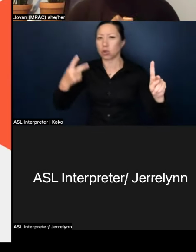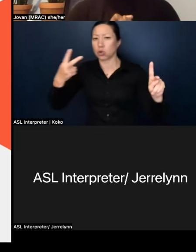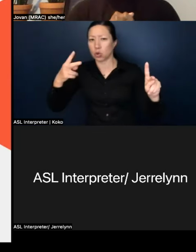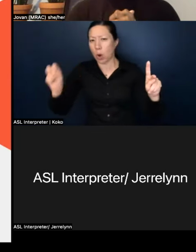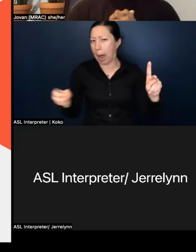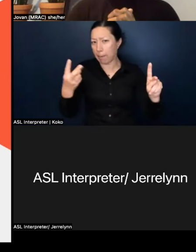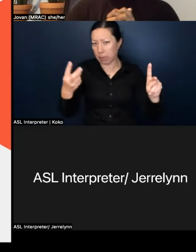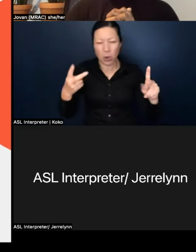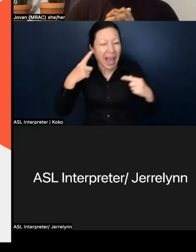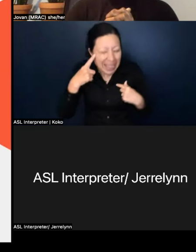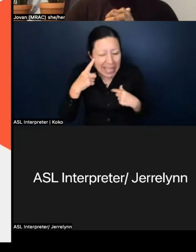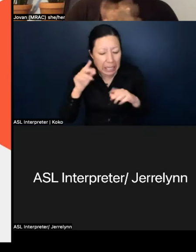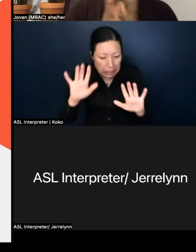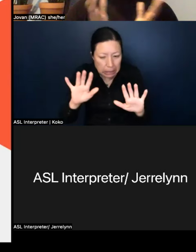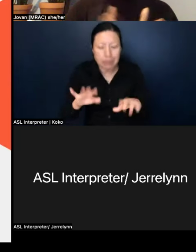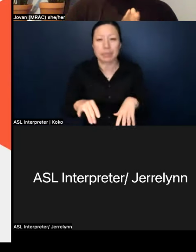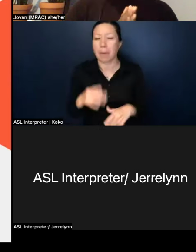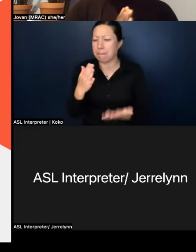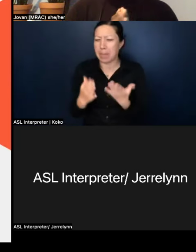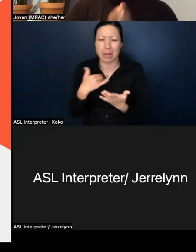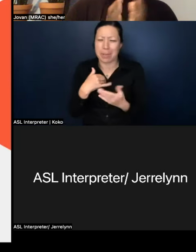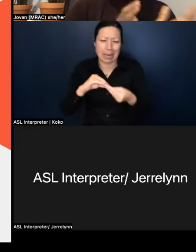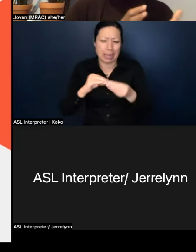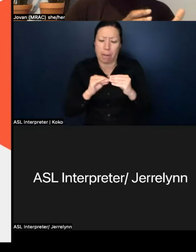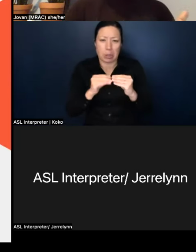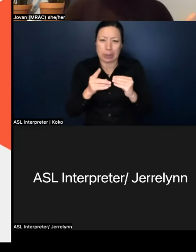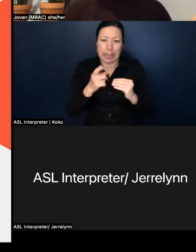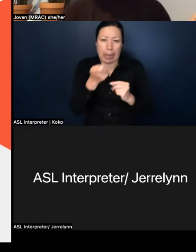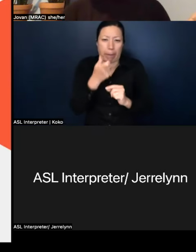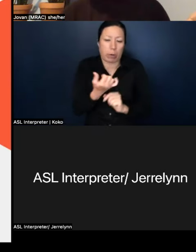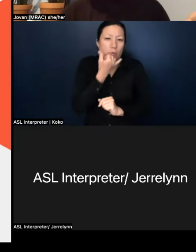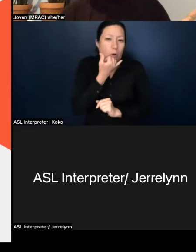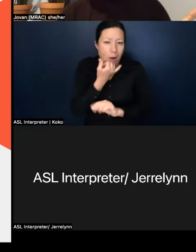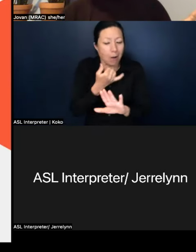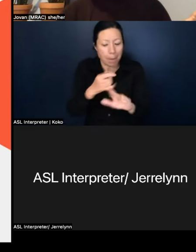But hopefully given that you don't have to, you know,